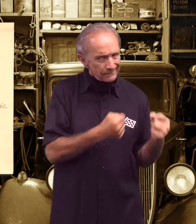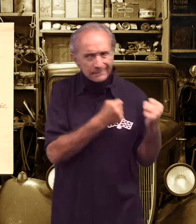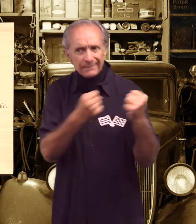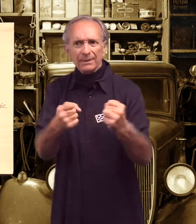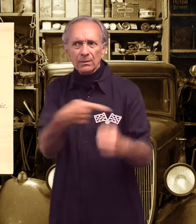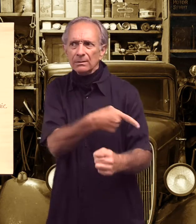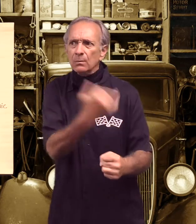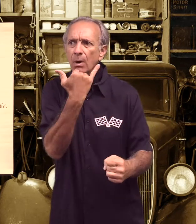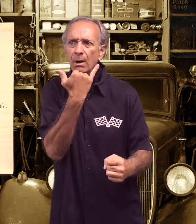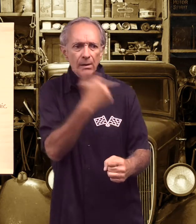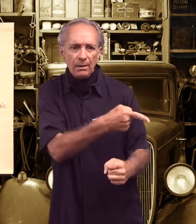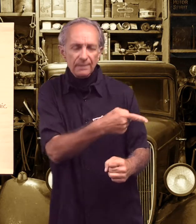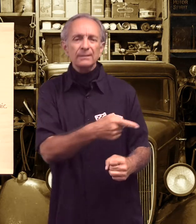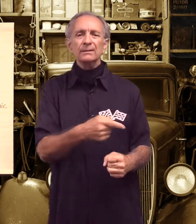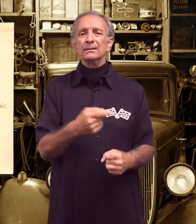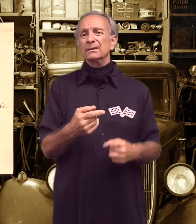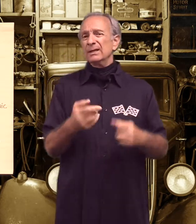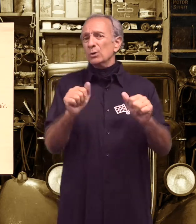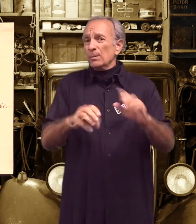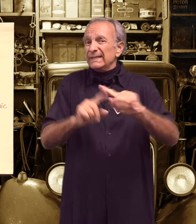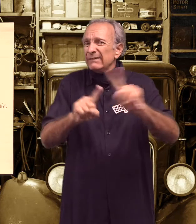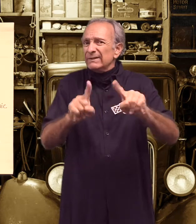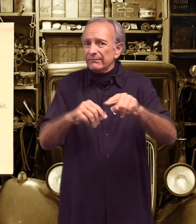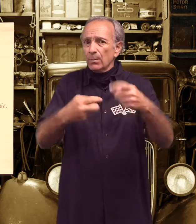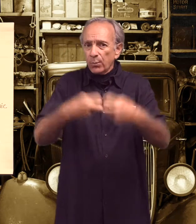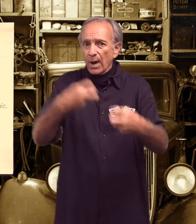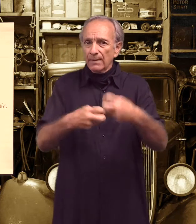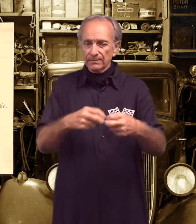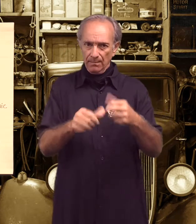If you see a light like that, you should take your car in to be looked at. It could be any number of problems.